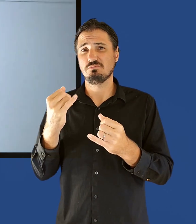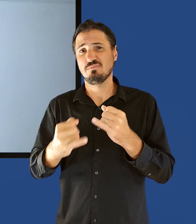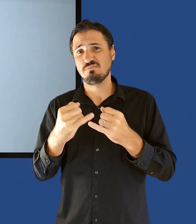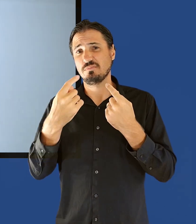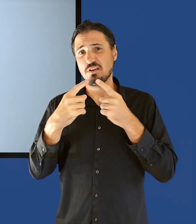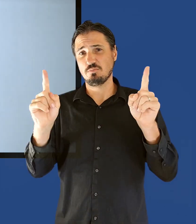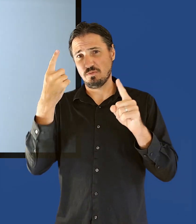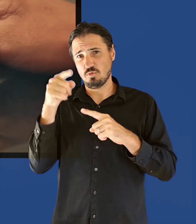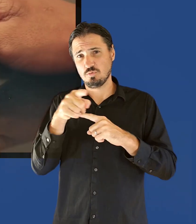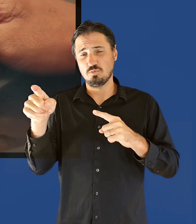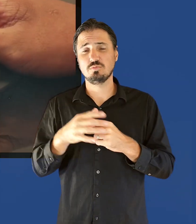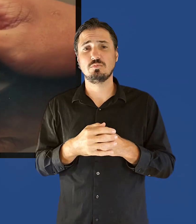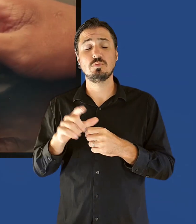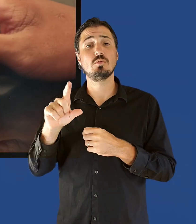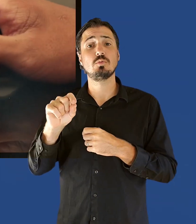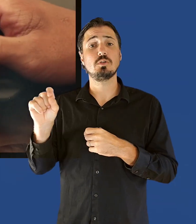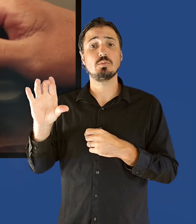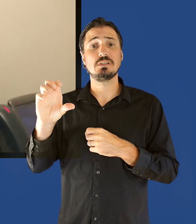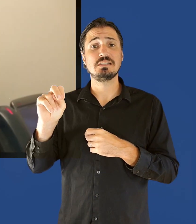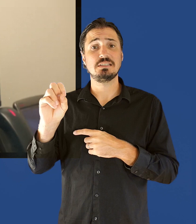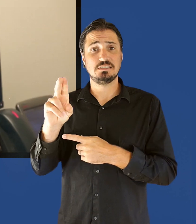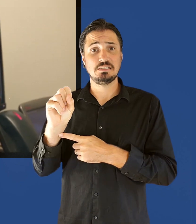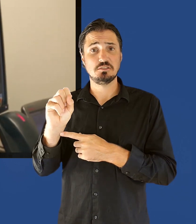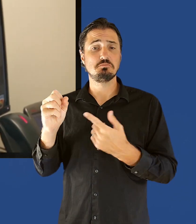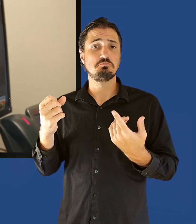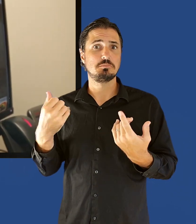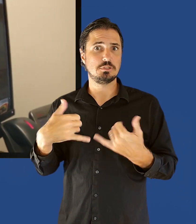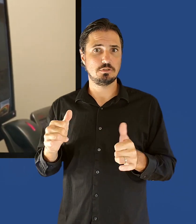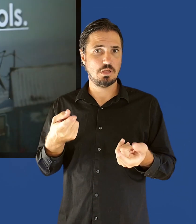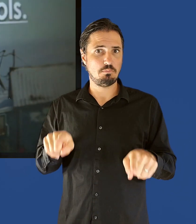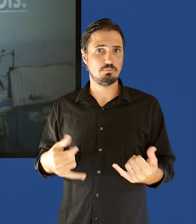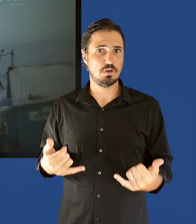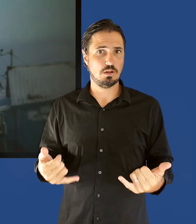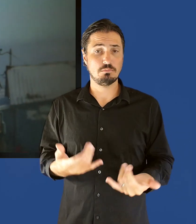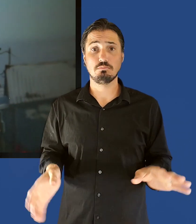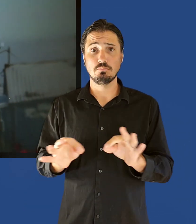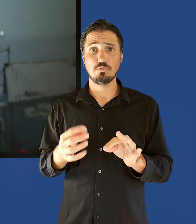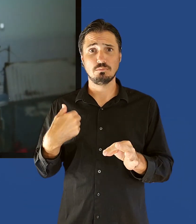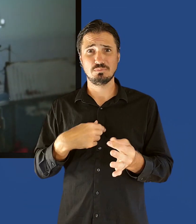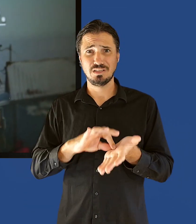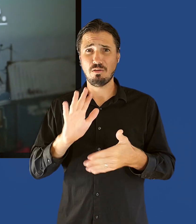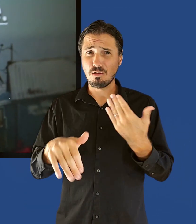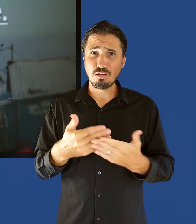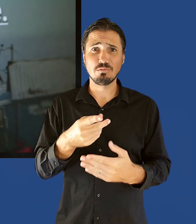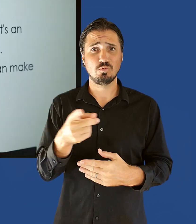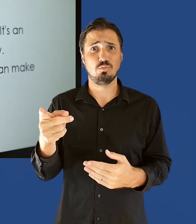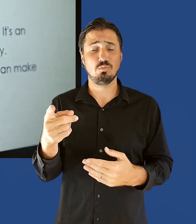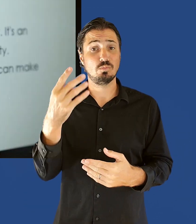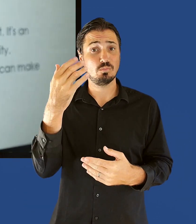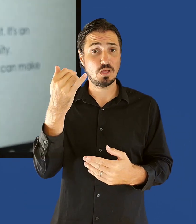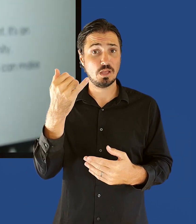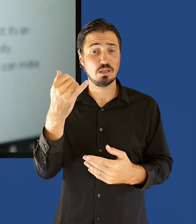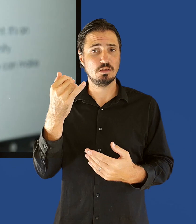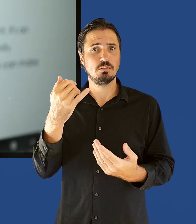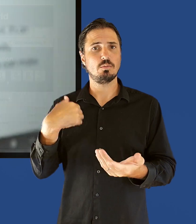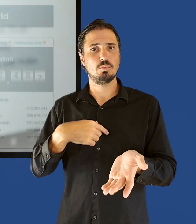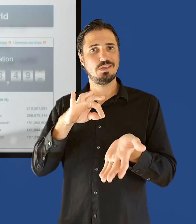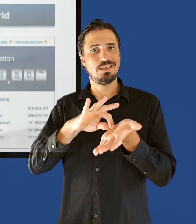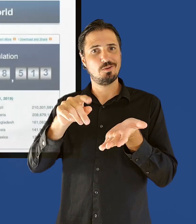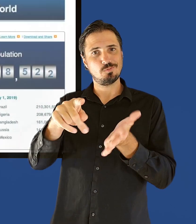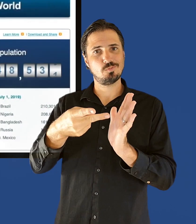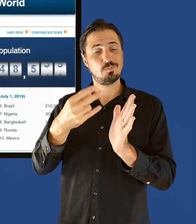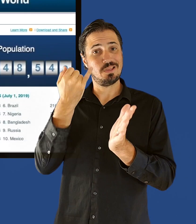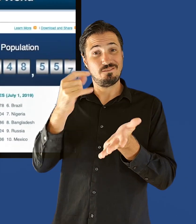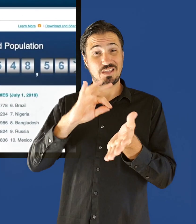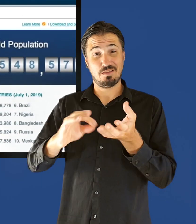The 2020 Census is still underway, and it is critical that everyone on Kaua`i be counted, in part because that determines Kaua‘i’s share of federal funding.